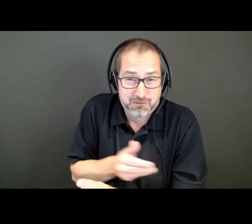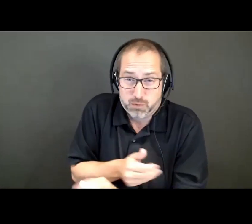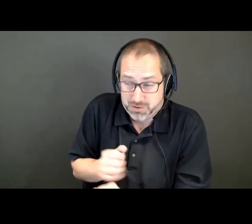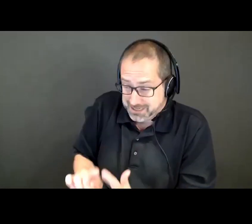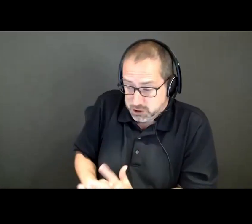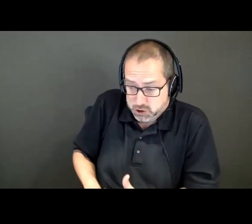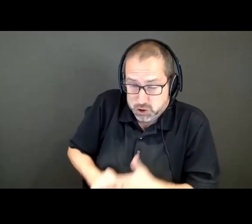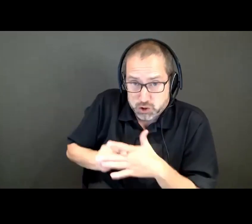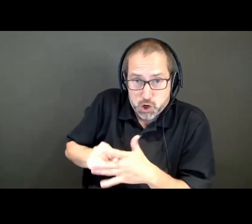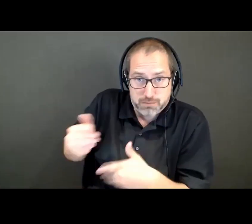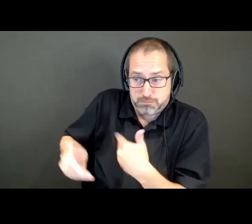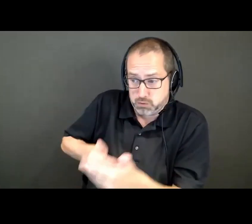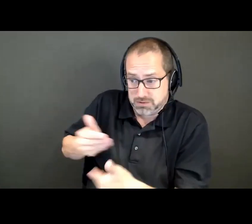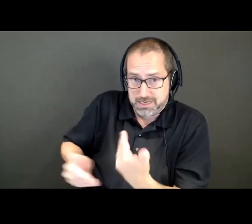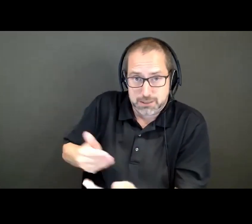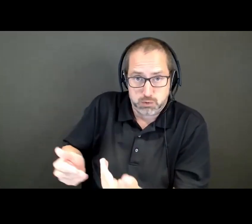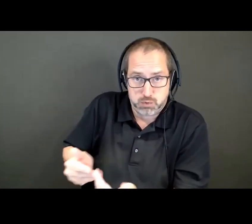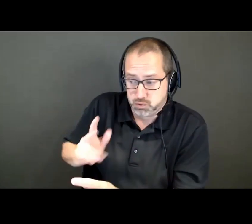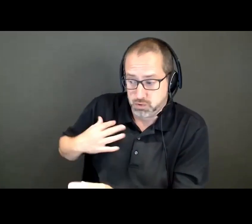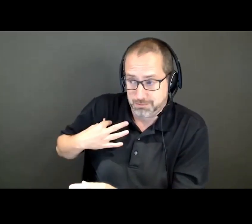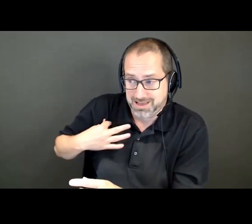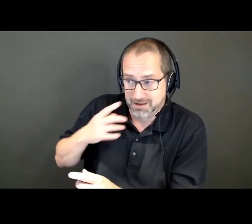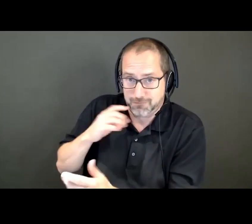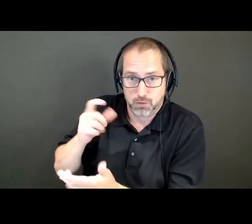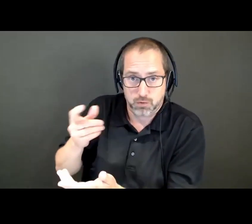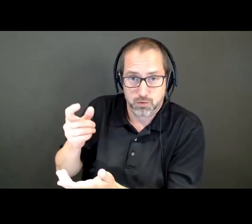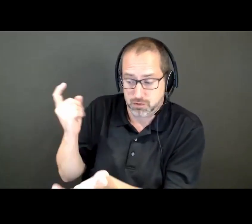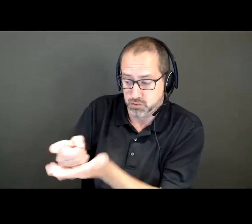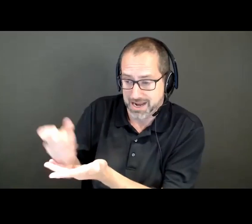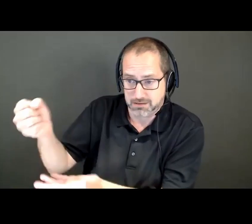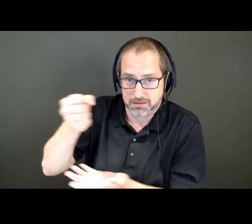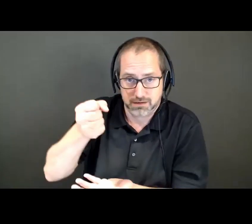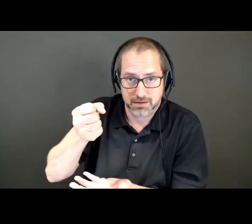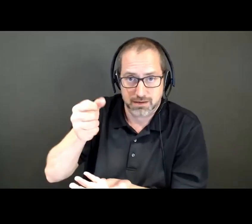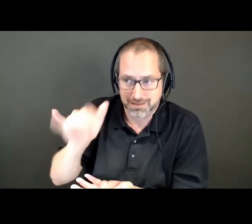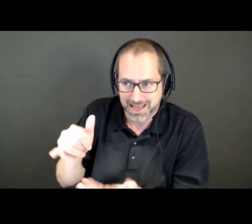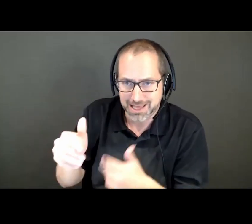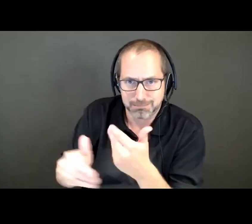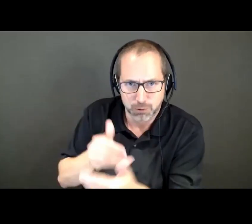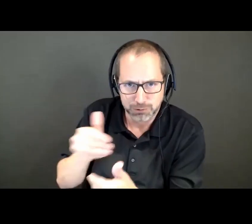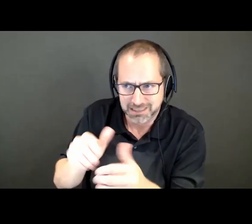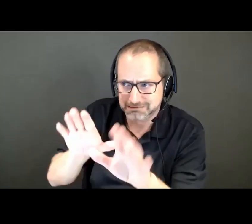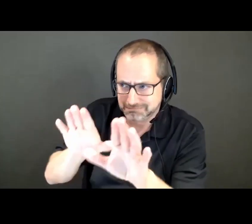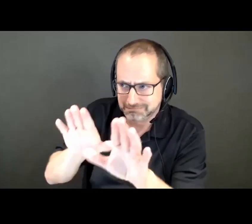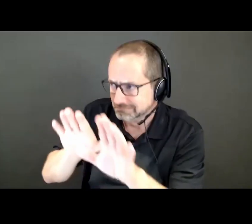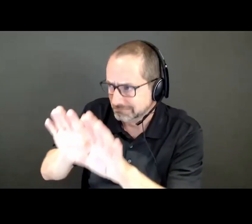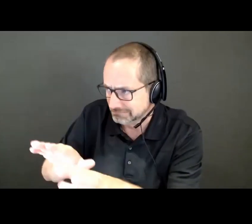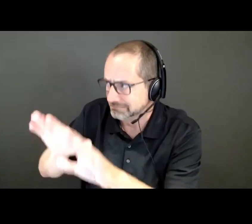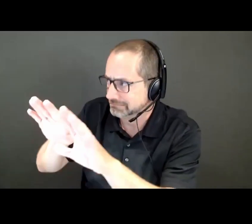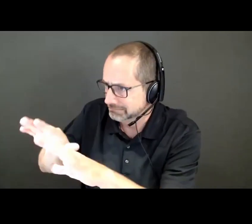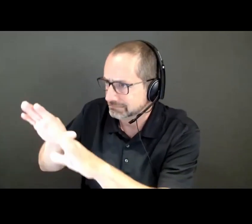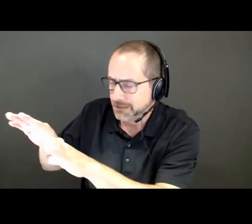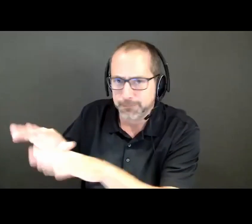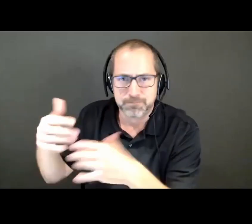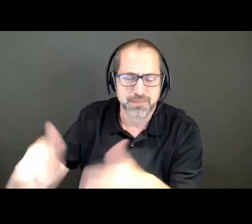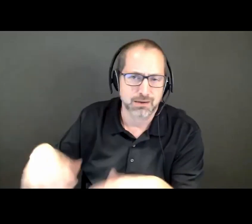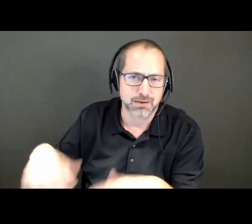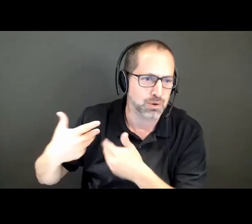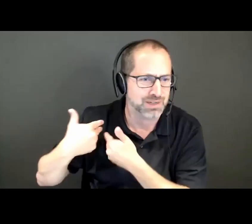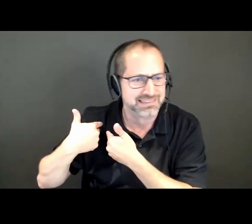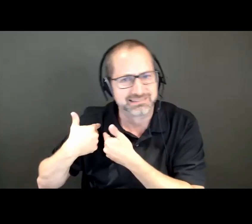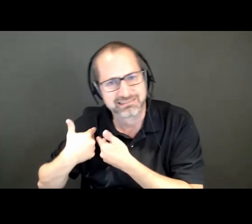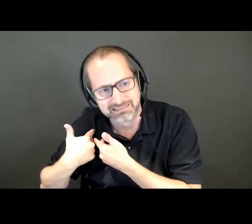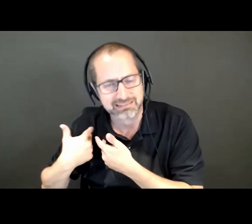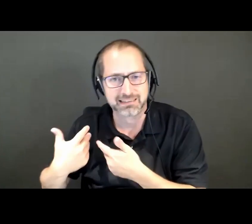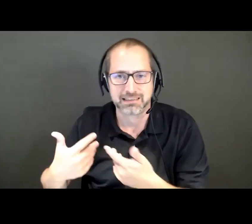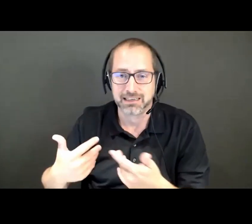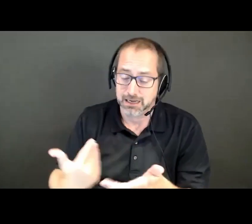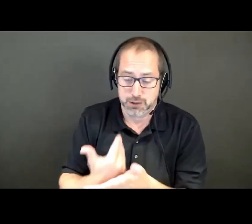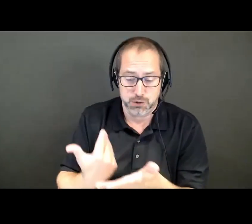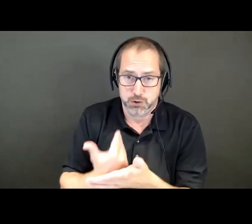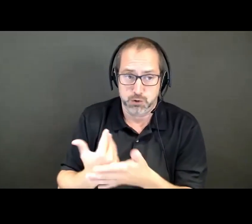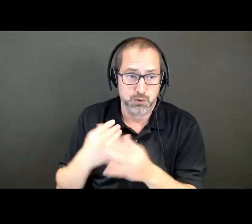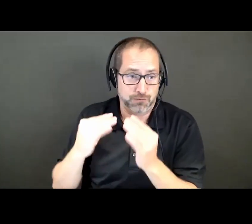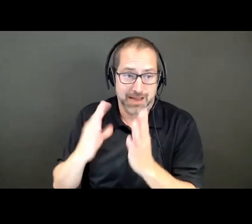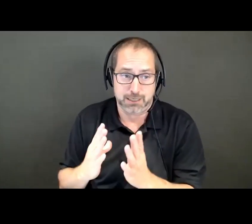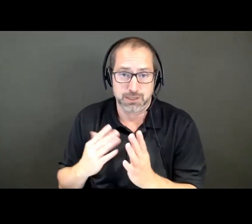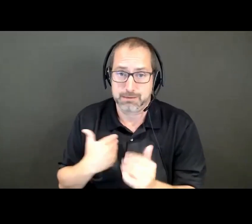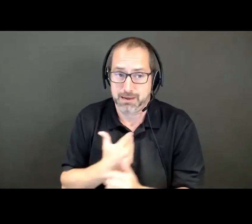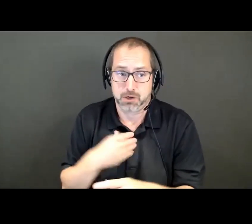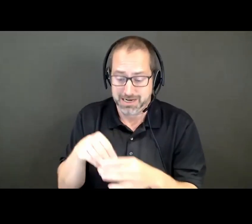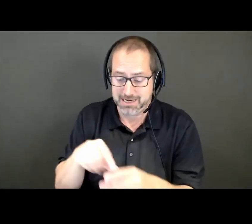for the grant. This process was quite daunting for me as a new faculty member in Ghana, and quite